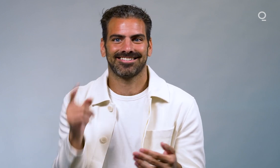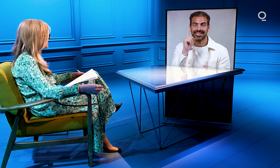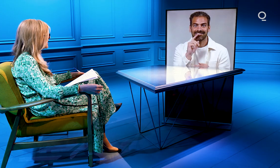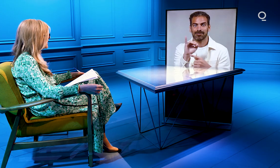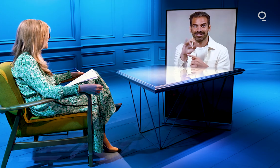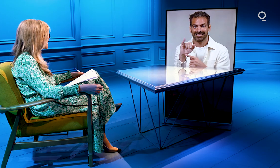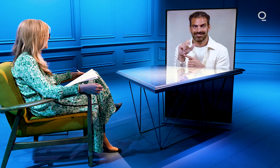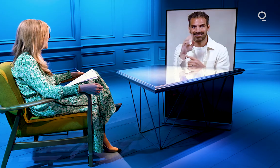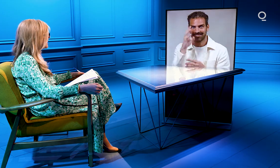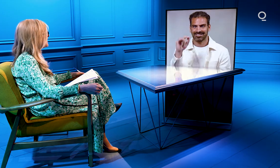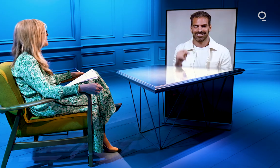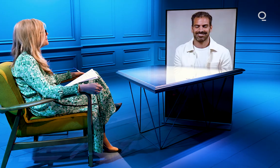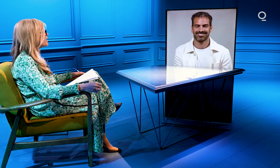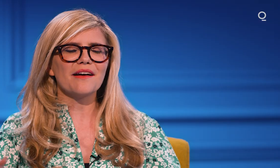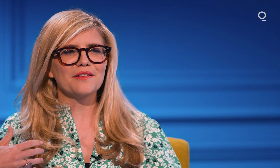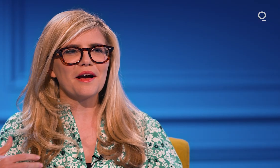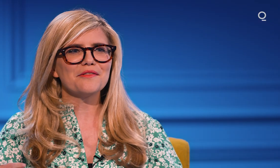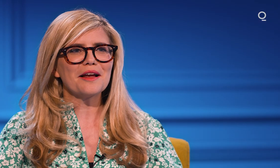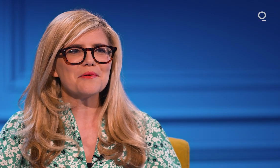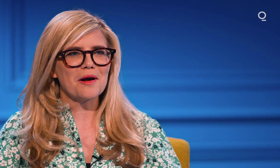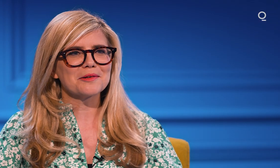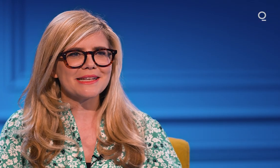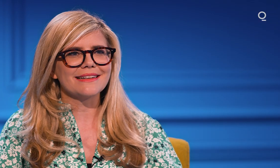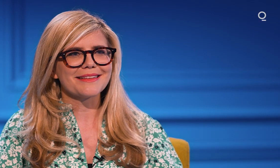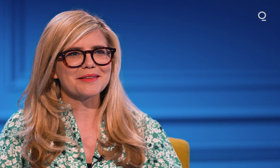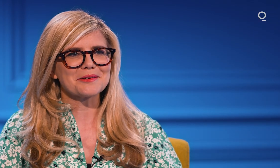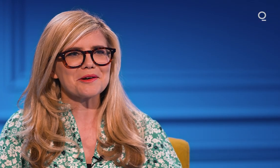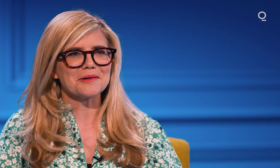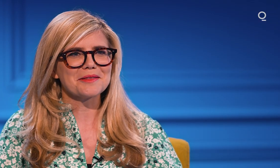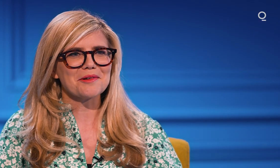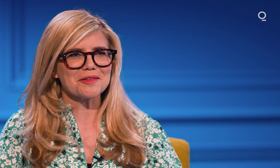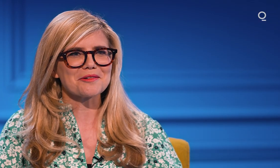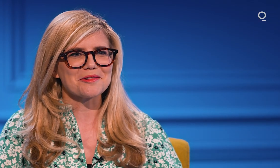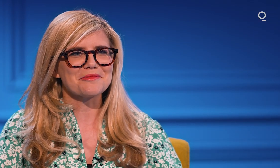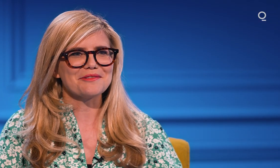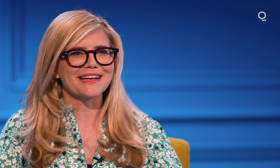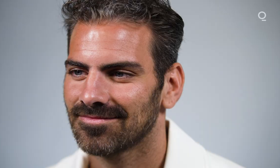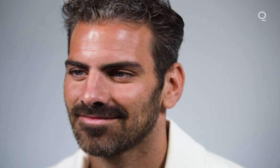it's a millennial thing. We all kind of made it up Nyle, I feel I've been welcomed in to the crew, the monster crew briefly.